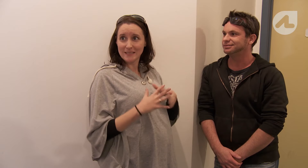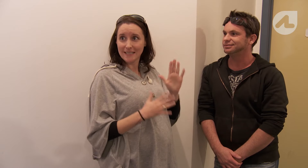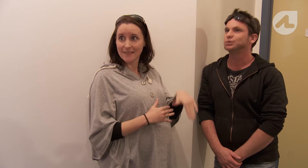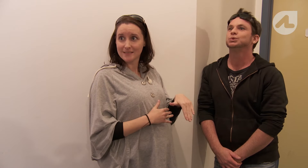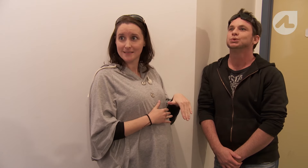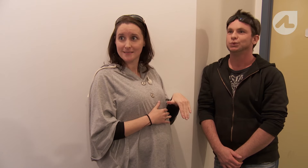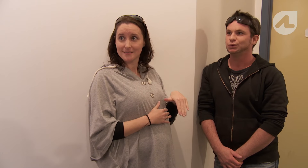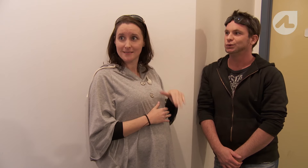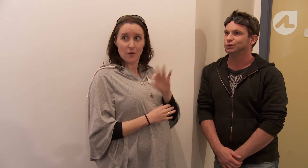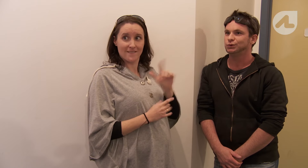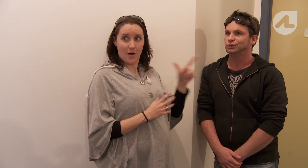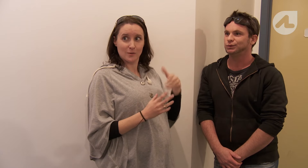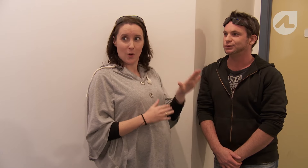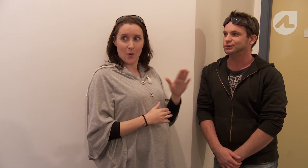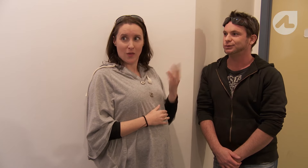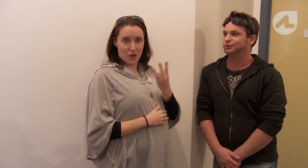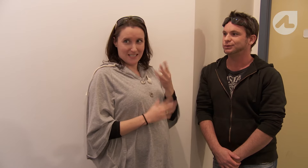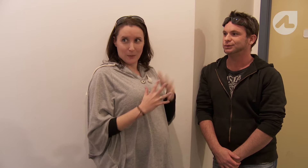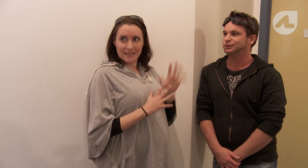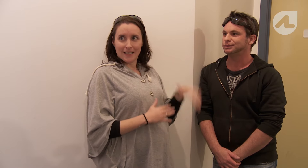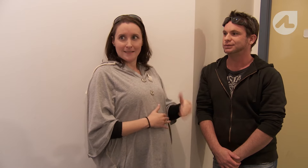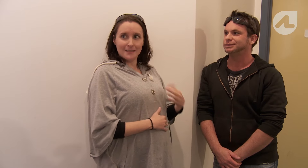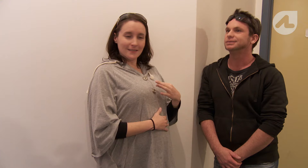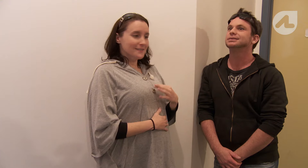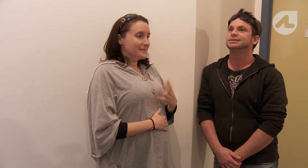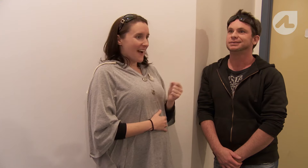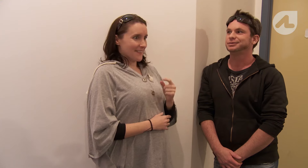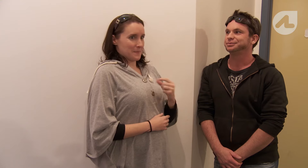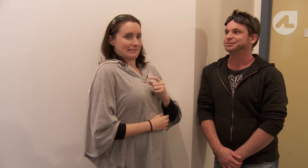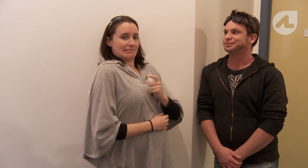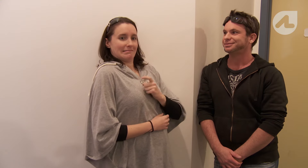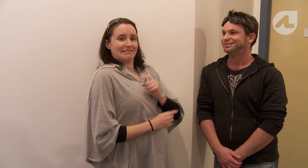It's not far to go now, there are only 13 weeks left.